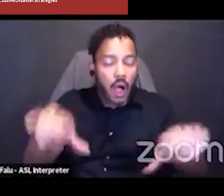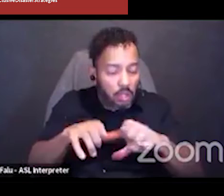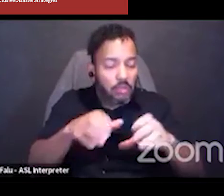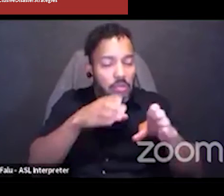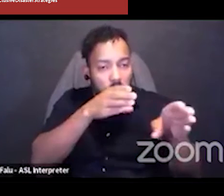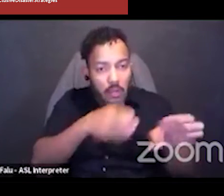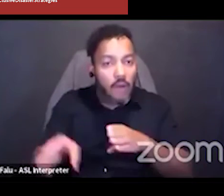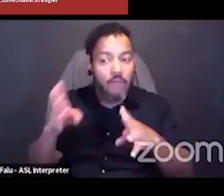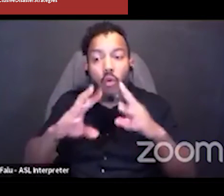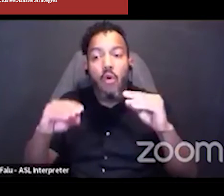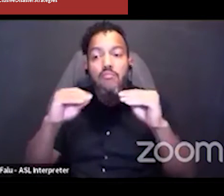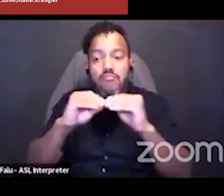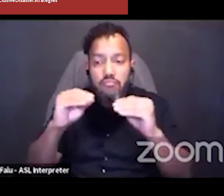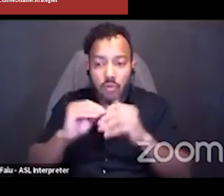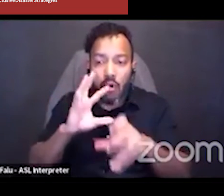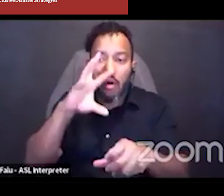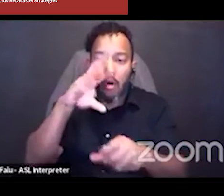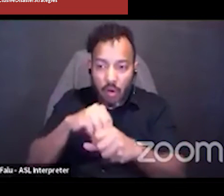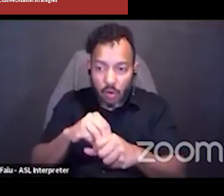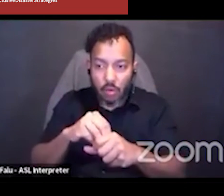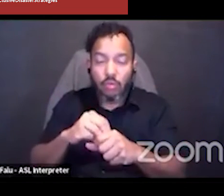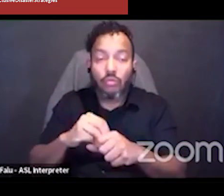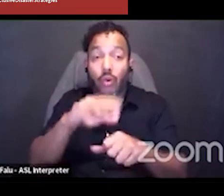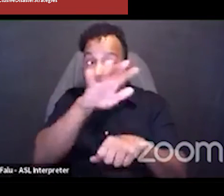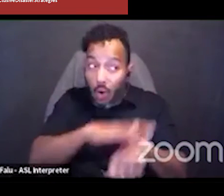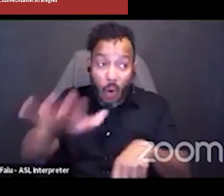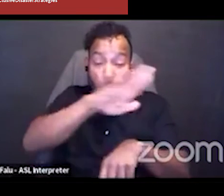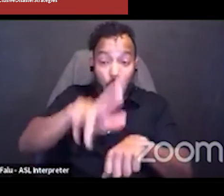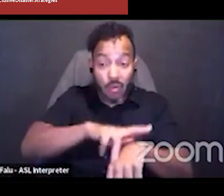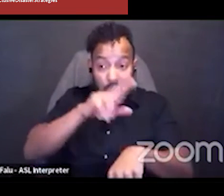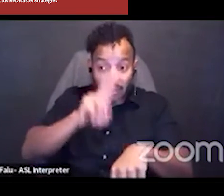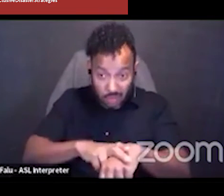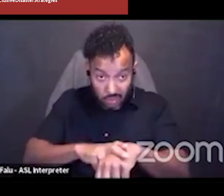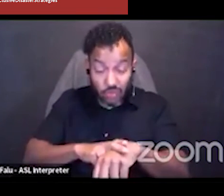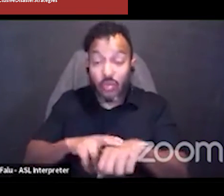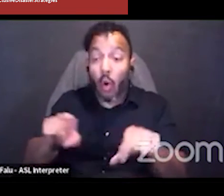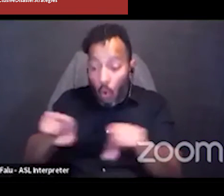inclusion throughout the nation and throughout the states.